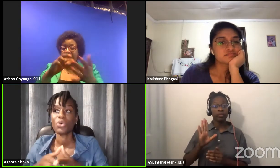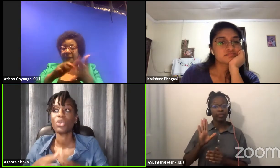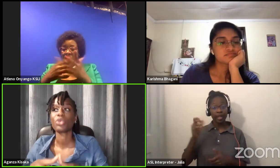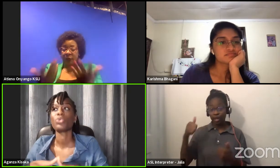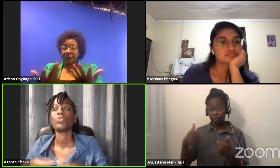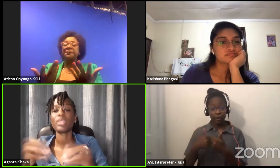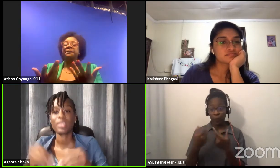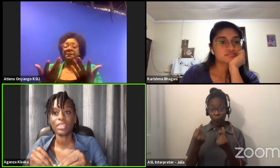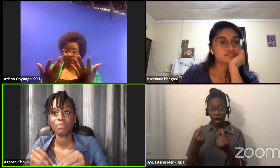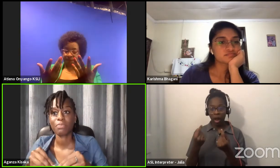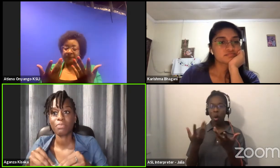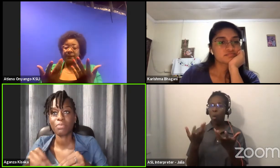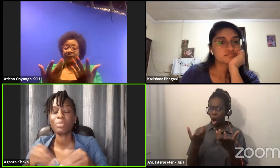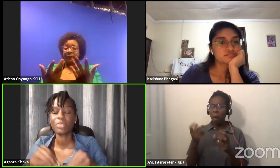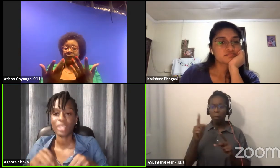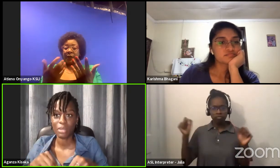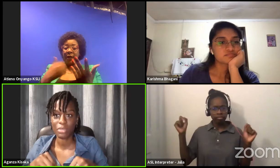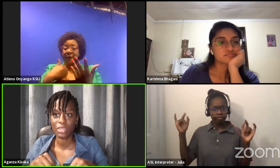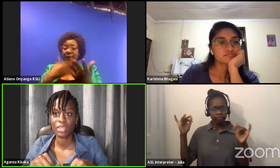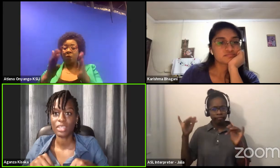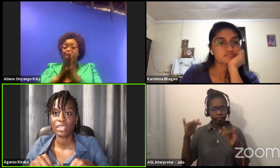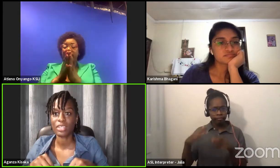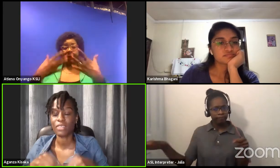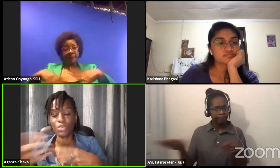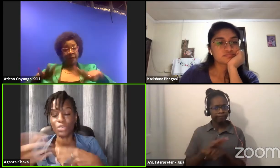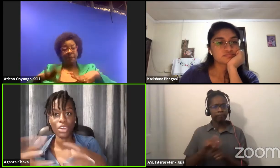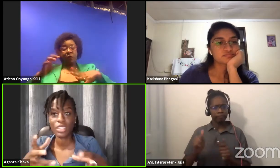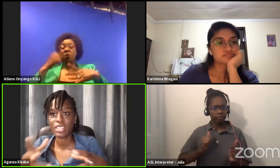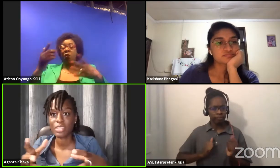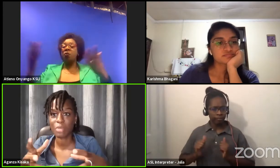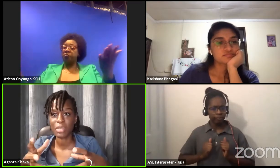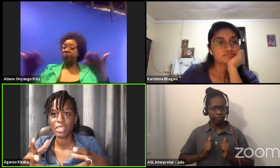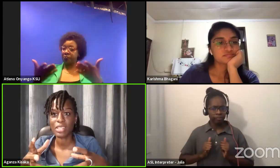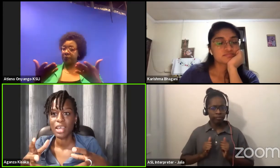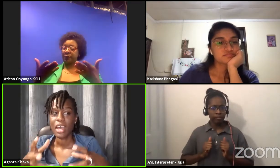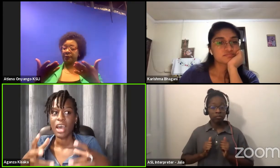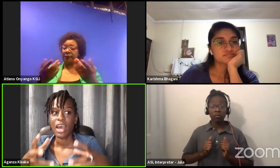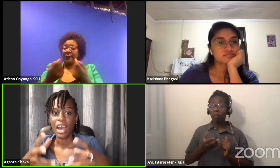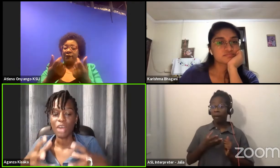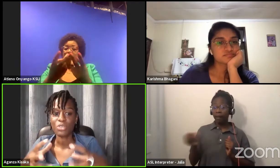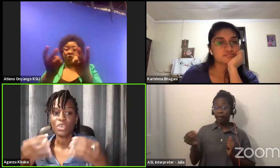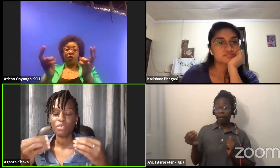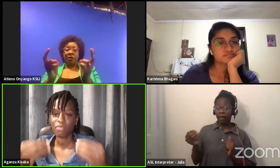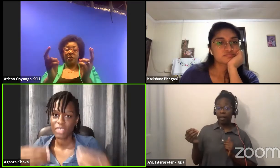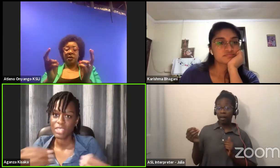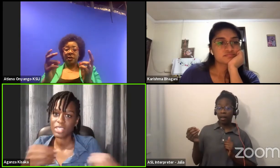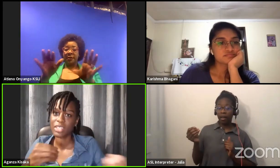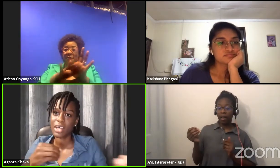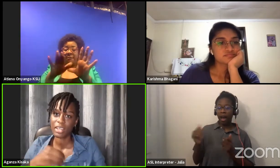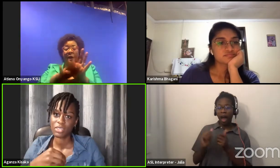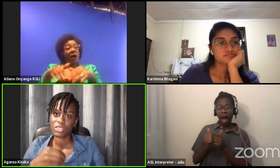or with the people that come to theater, the few audience members, how do you convince the actors